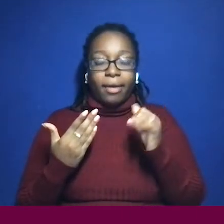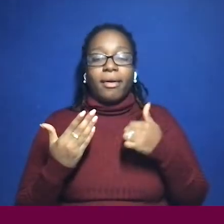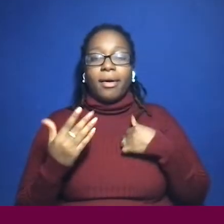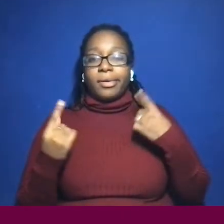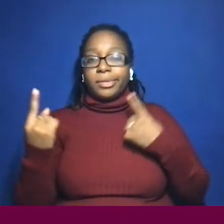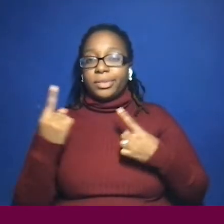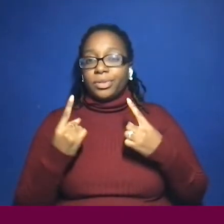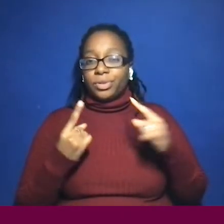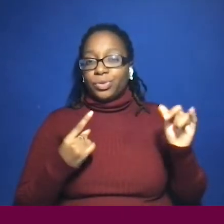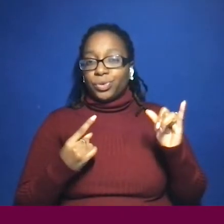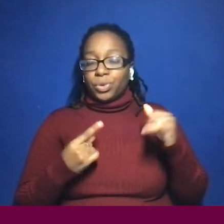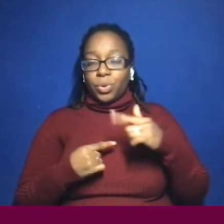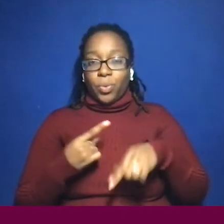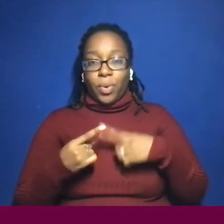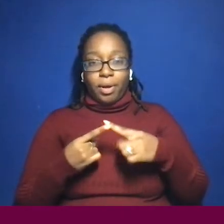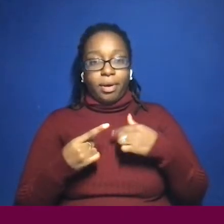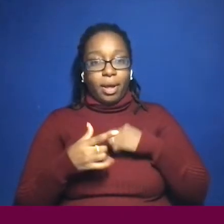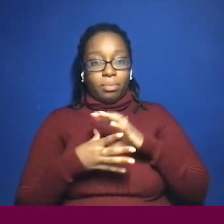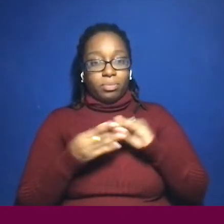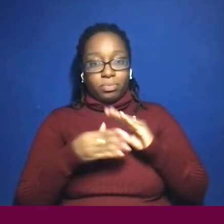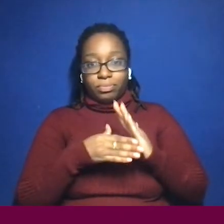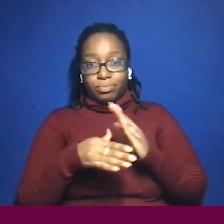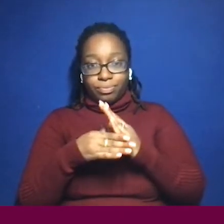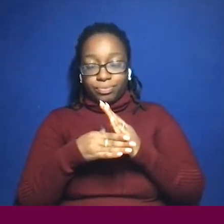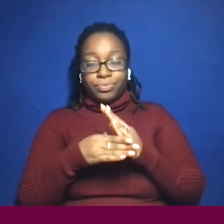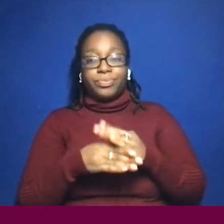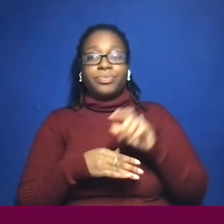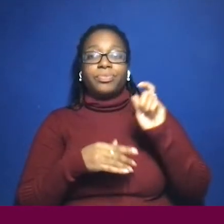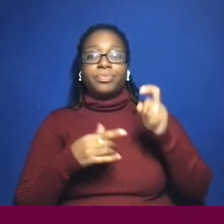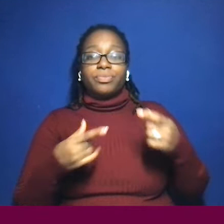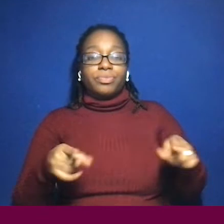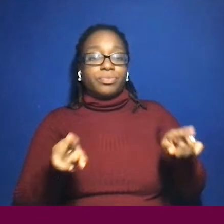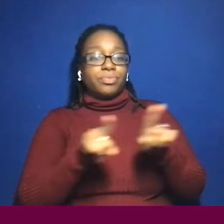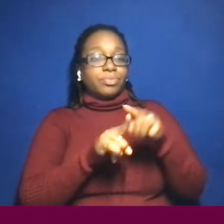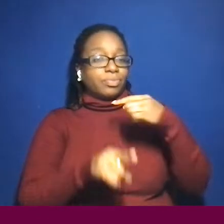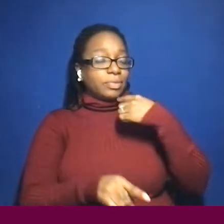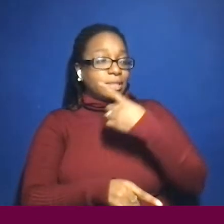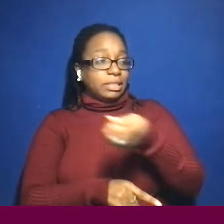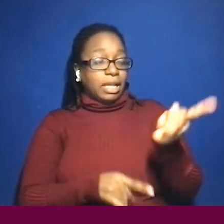And maybe we should also tell the audience just a little more about, because they might not be